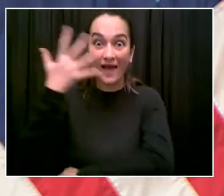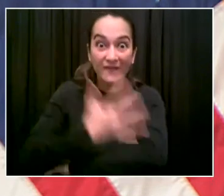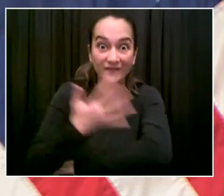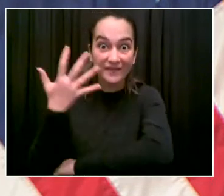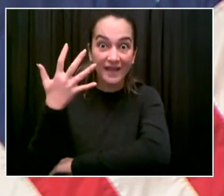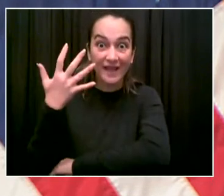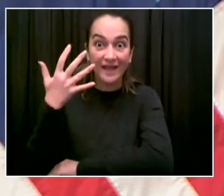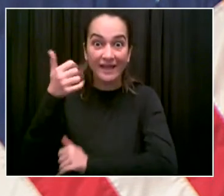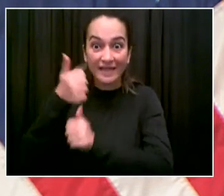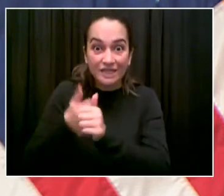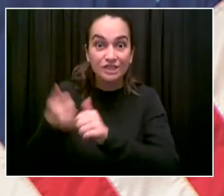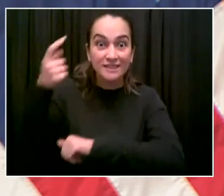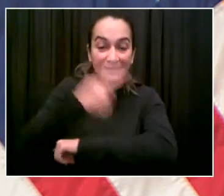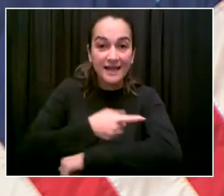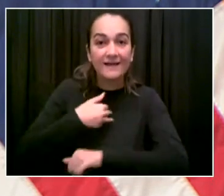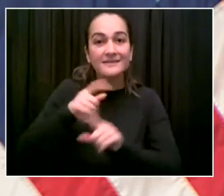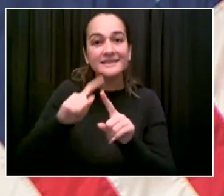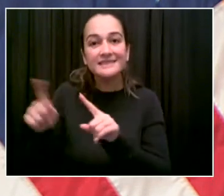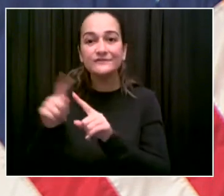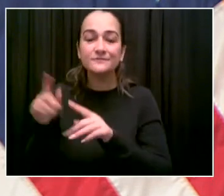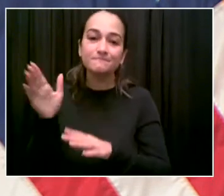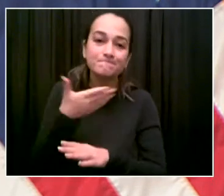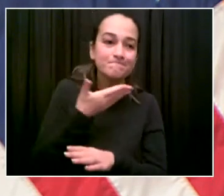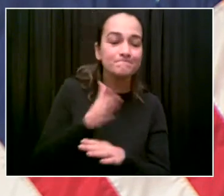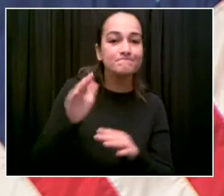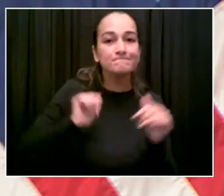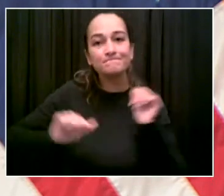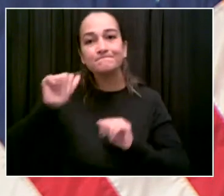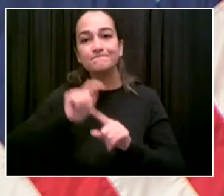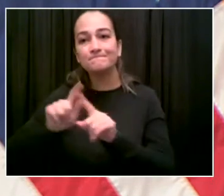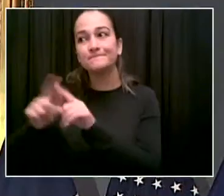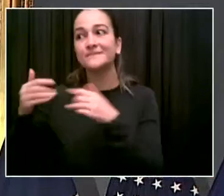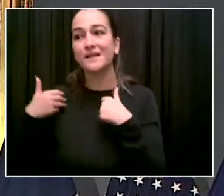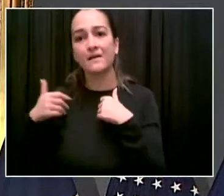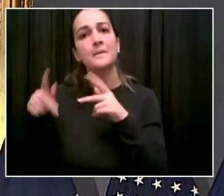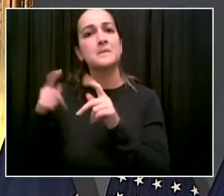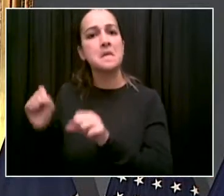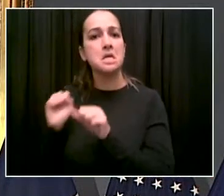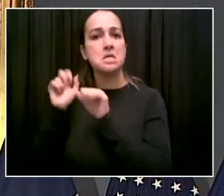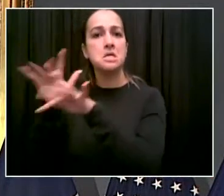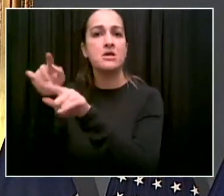THE DEMAND TO HAVE A MARCH. WE ARE LOOKING FORWDAR TO